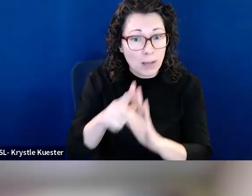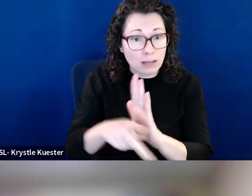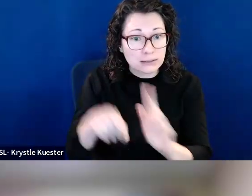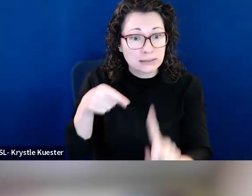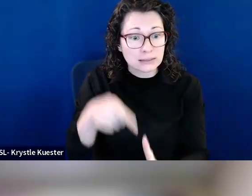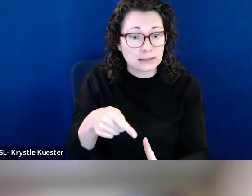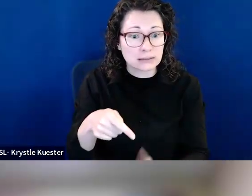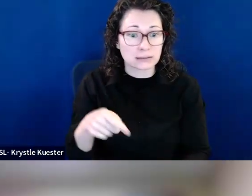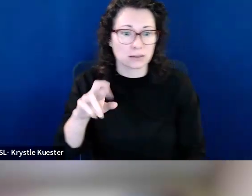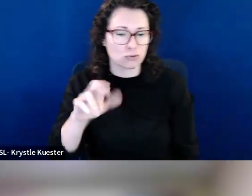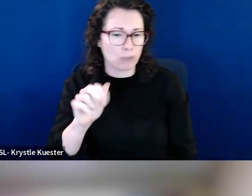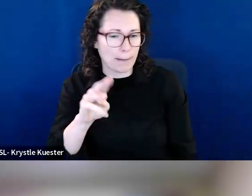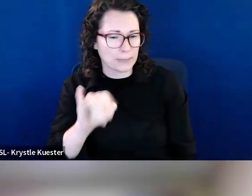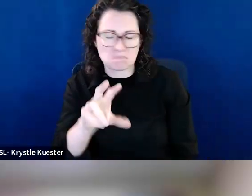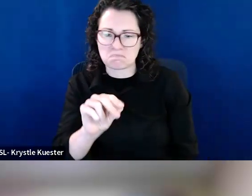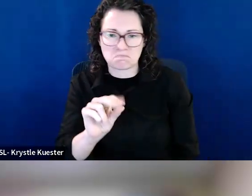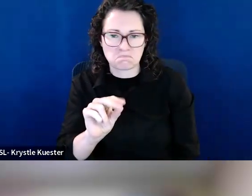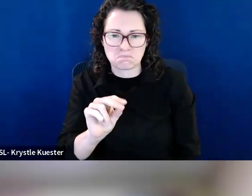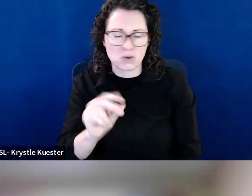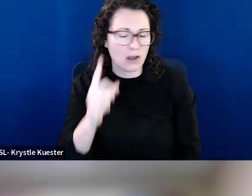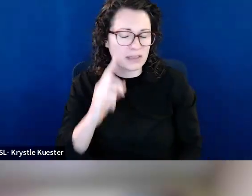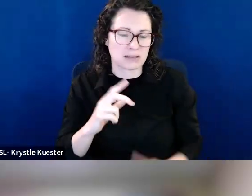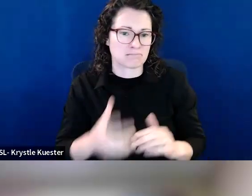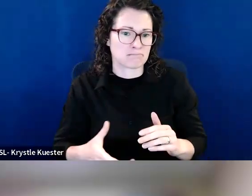No, I think you know building on the important work that has already been